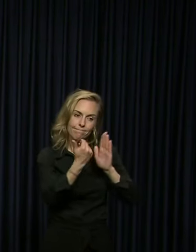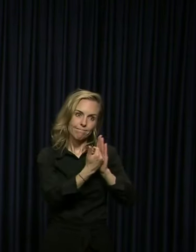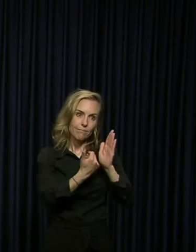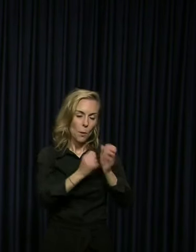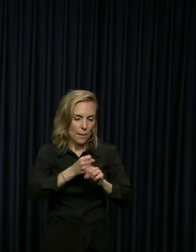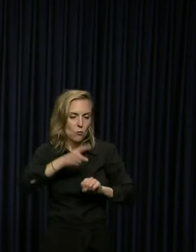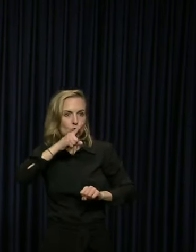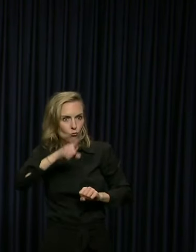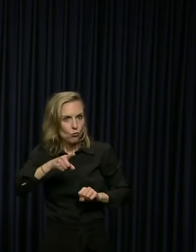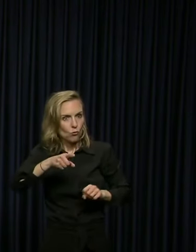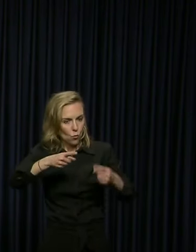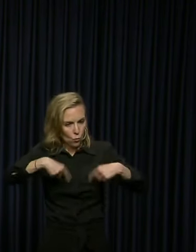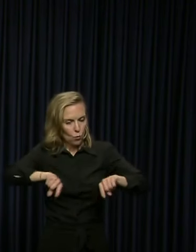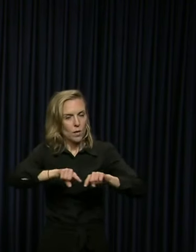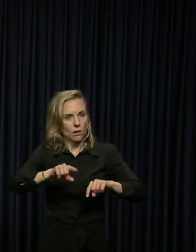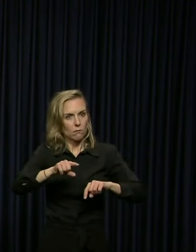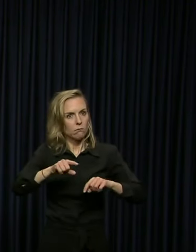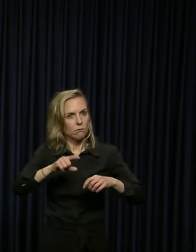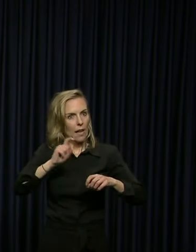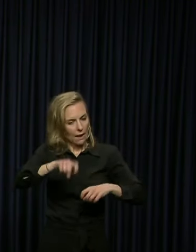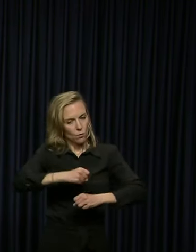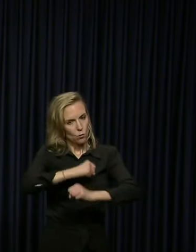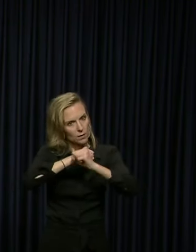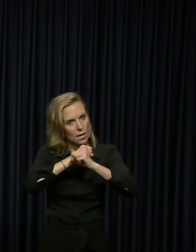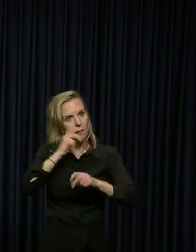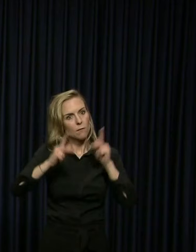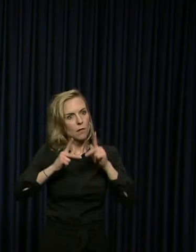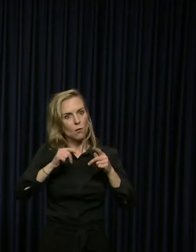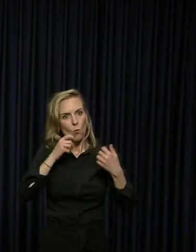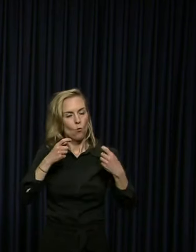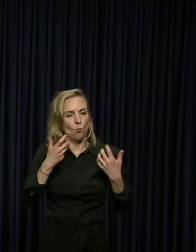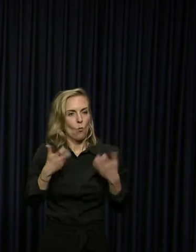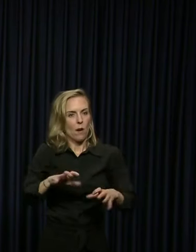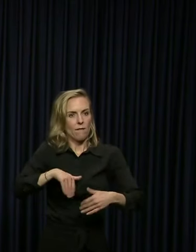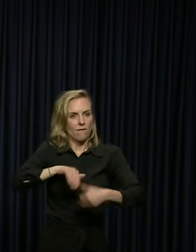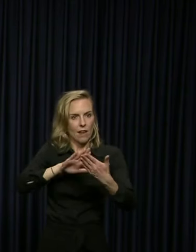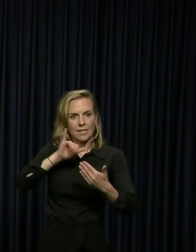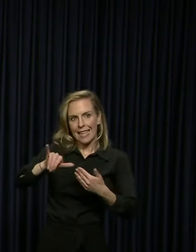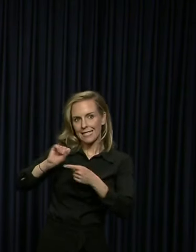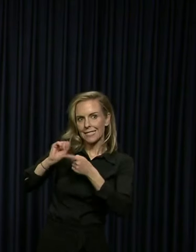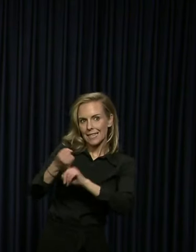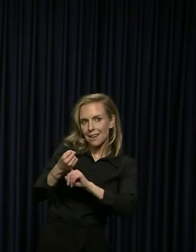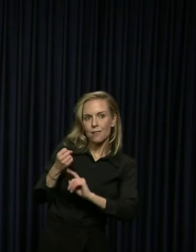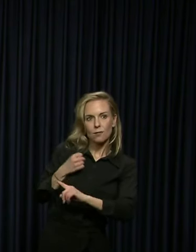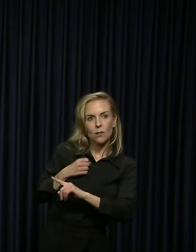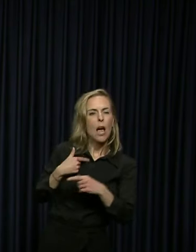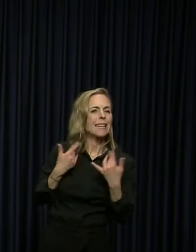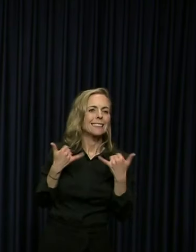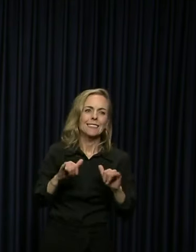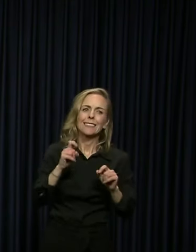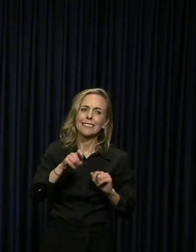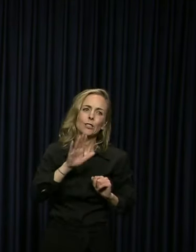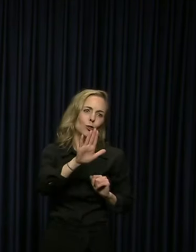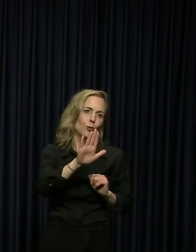THIS IS OUR TIME AS KENTUCKIANS WHERE WE PROVE WHAT WE'VE ALWAYS BELIEVED, THAT WE ARE SPECIAL AND THAT WE CARE ABOUT EACH